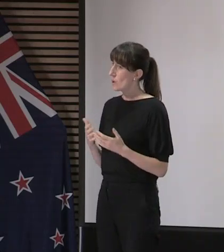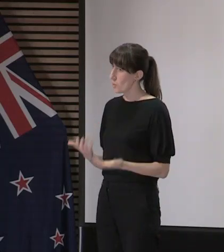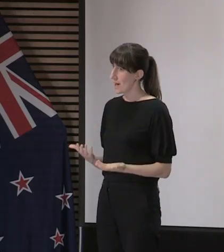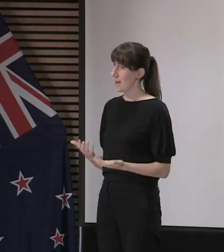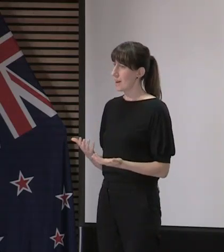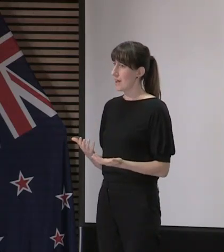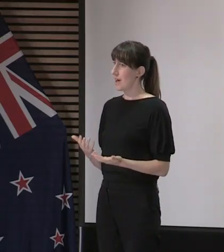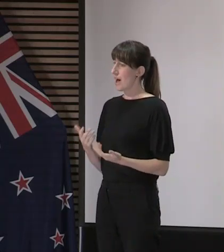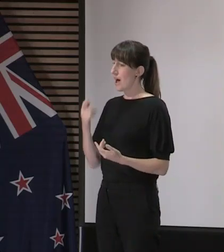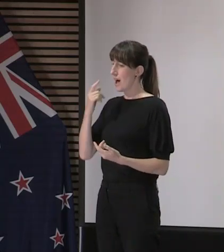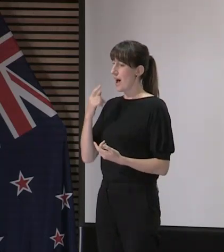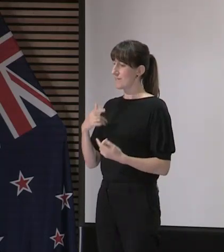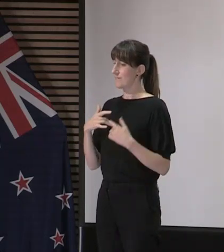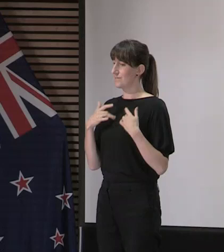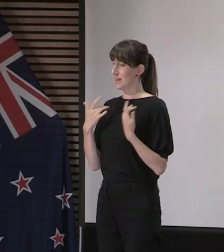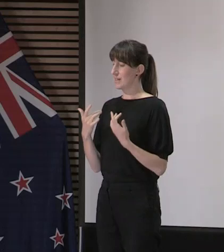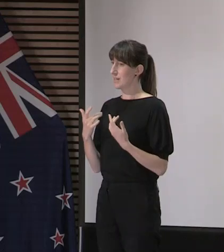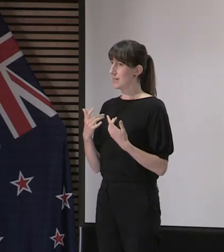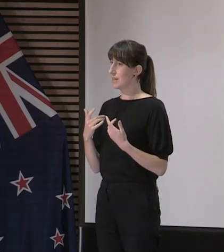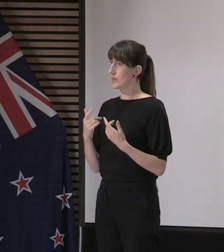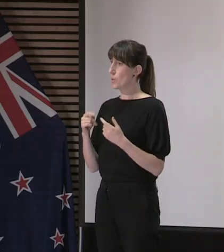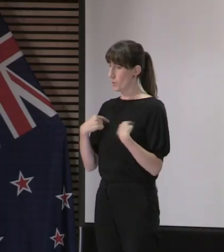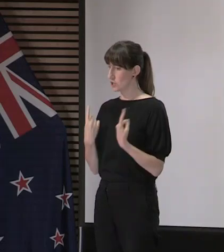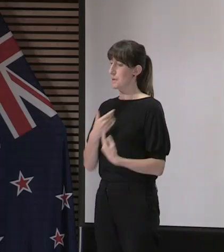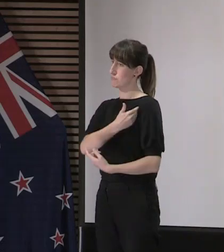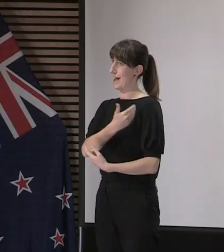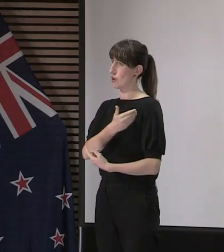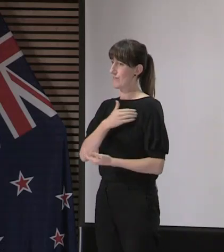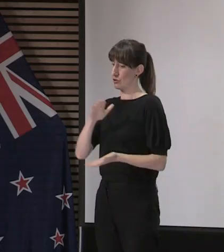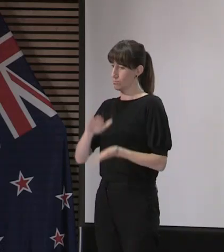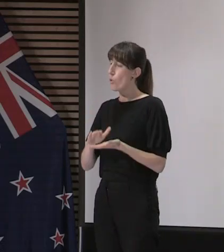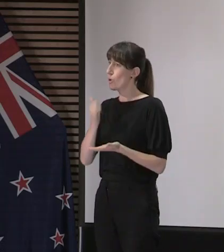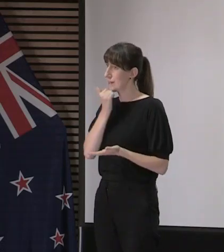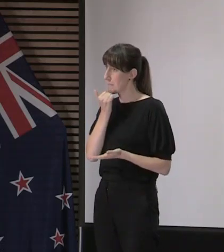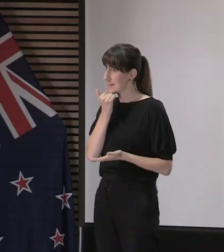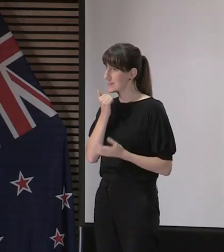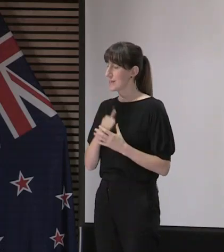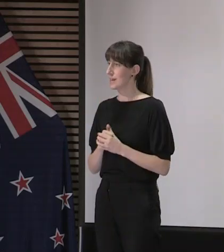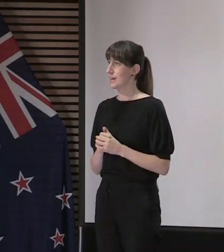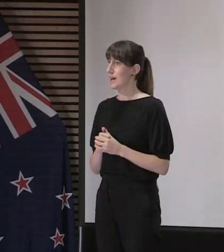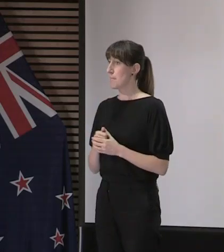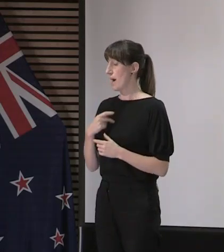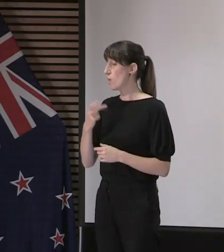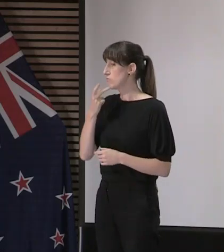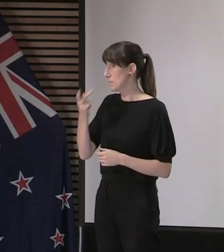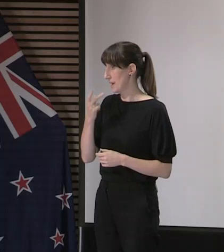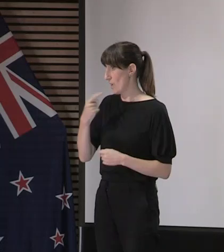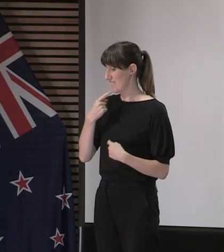that? Well, I can understand that perspective. I think for all New Zealanders, we look and I think we should feel proud of